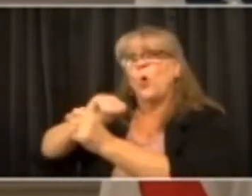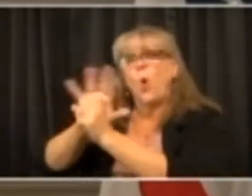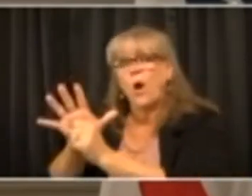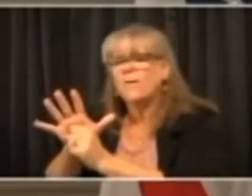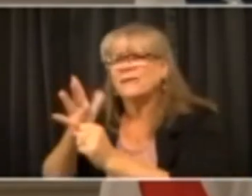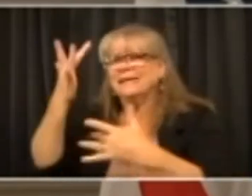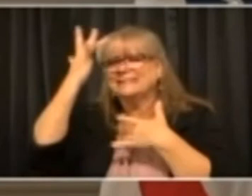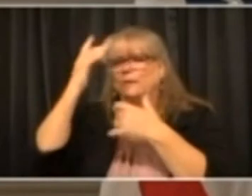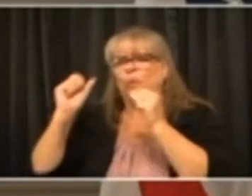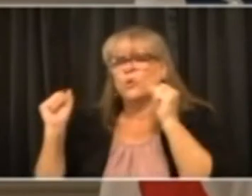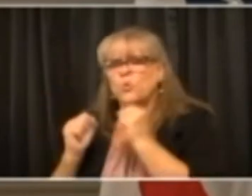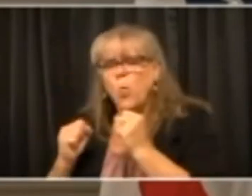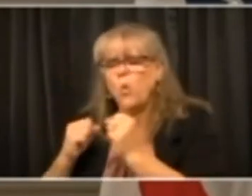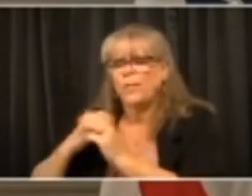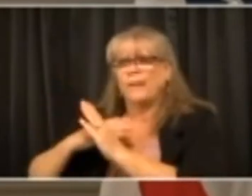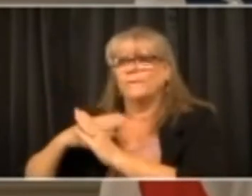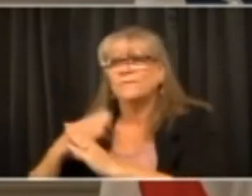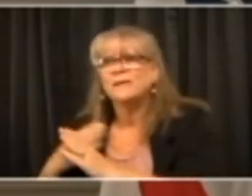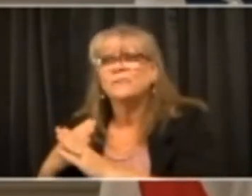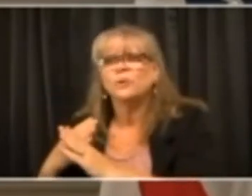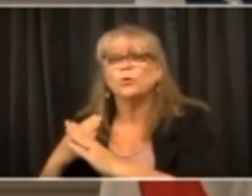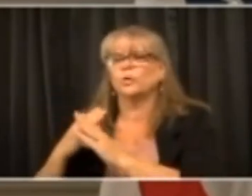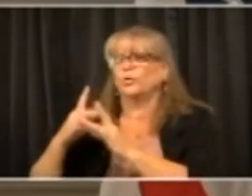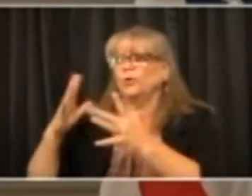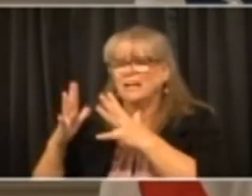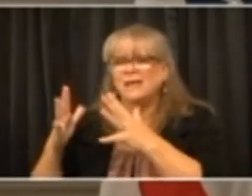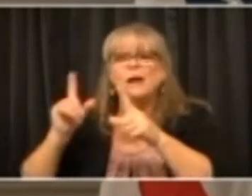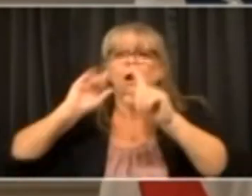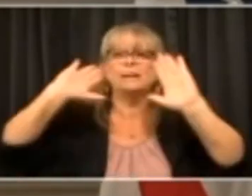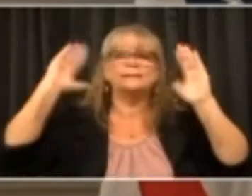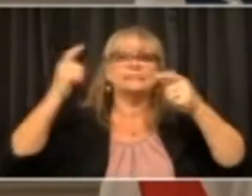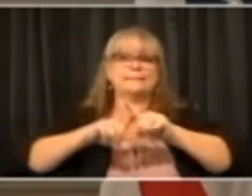emphasized please also get tested some of the things that you can do to